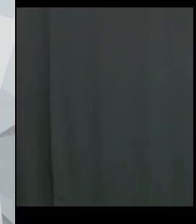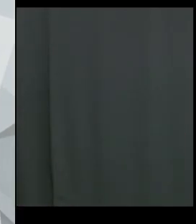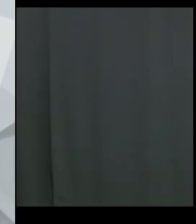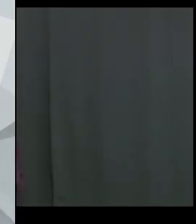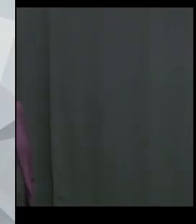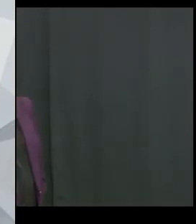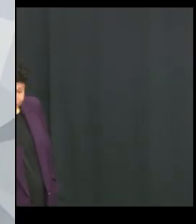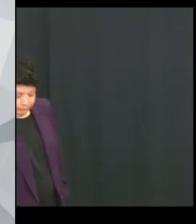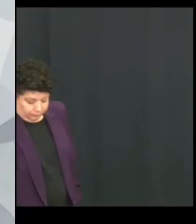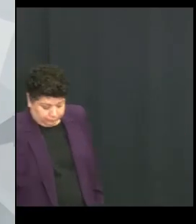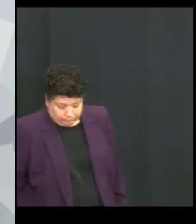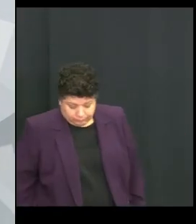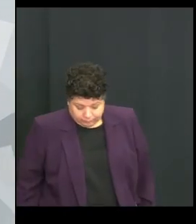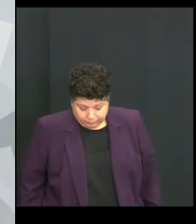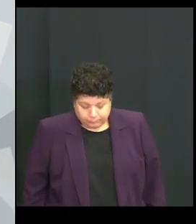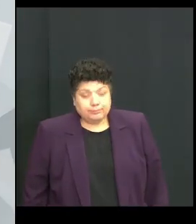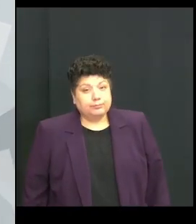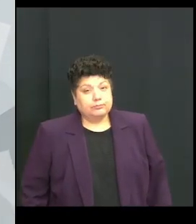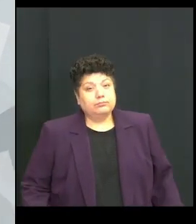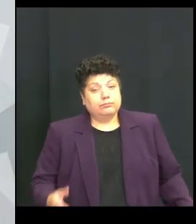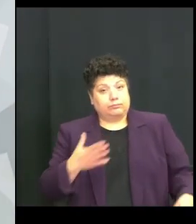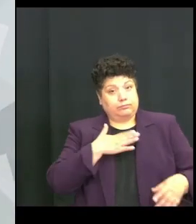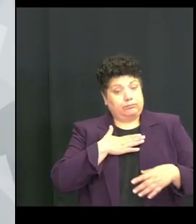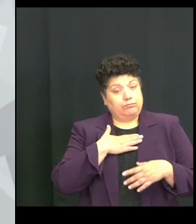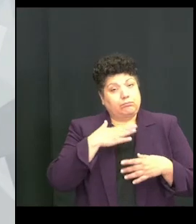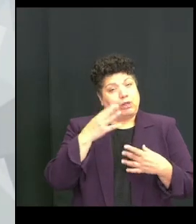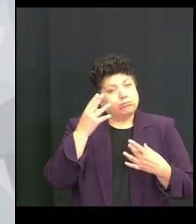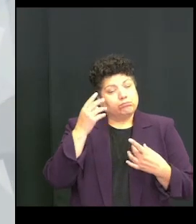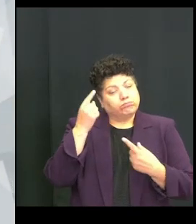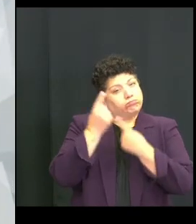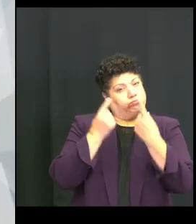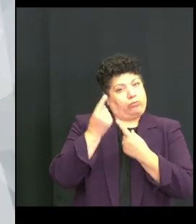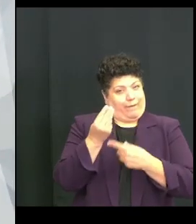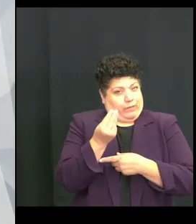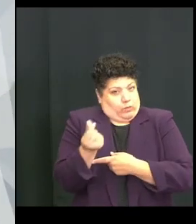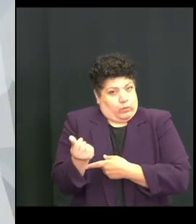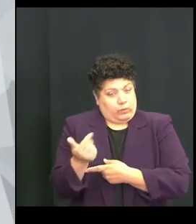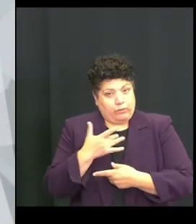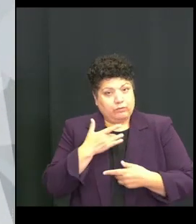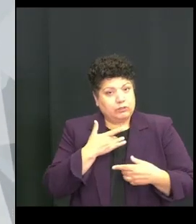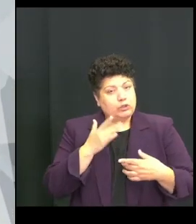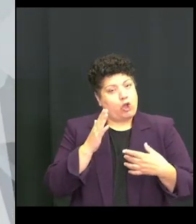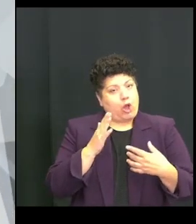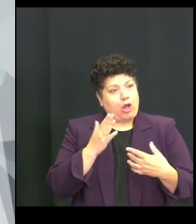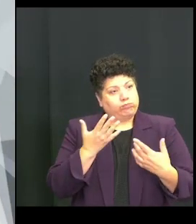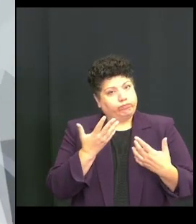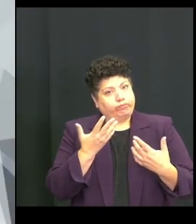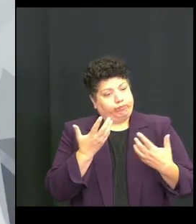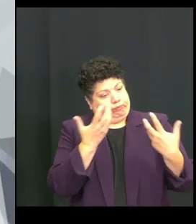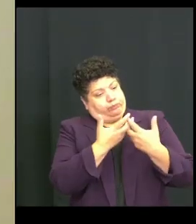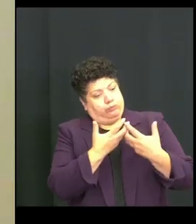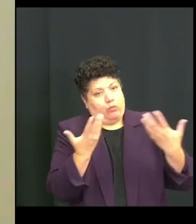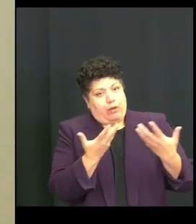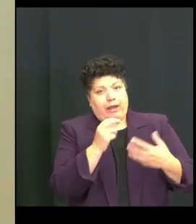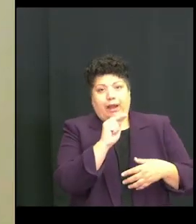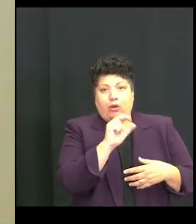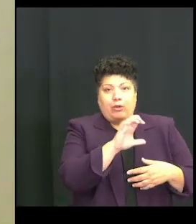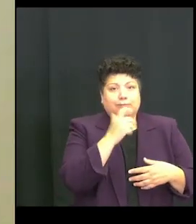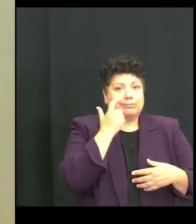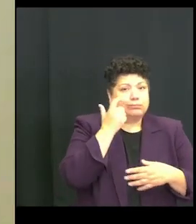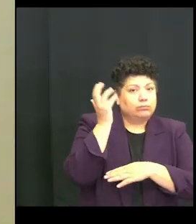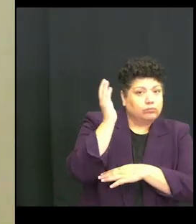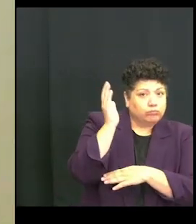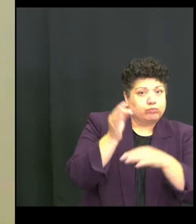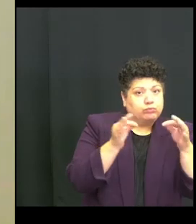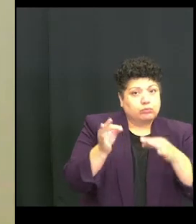One is that, and I think this compliments what Eric presented, facts still matter.